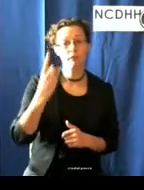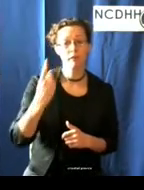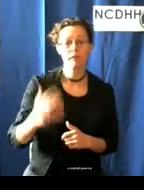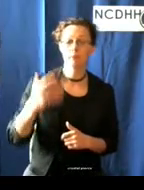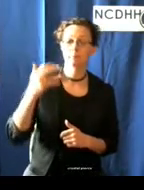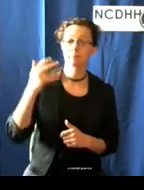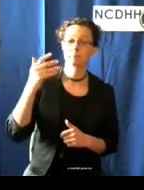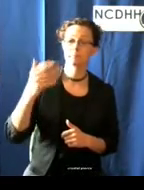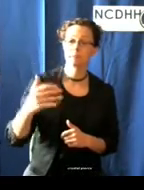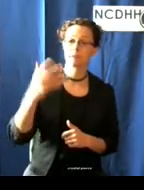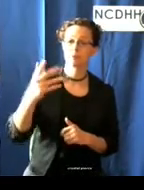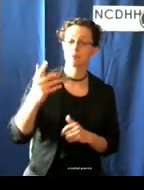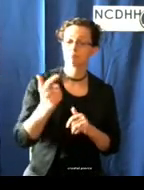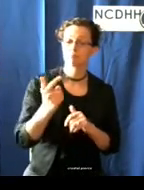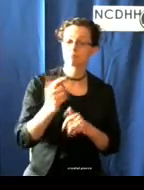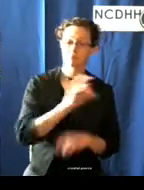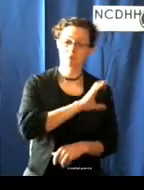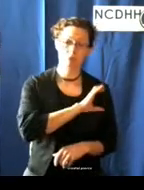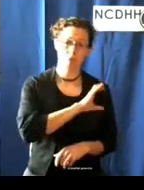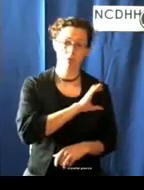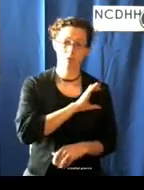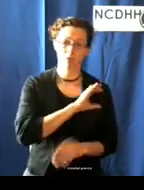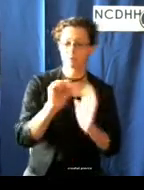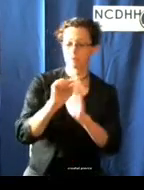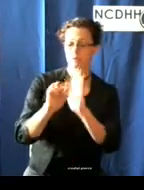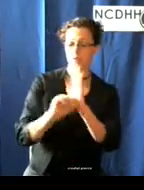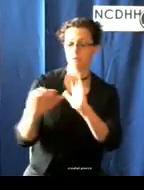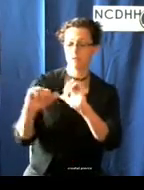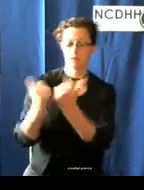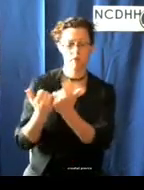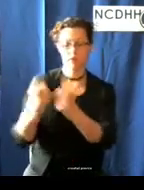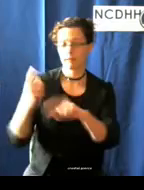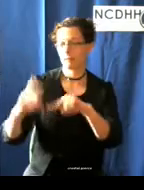OR STATE AGENCIES MAY NOT BE ABLE TO PROVIDE ACCESS